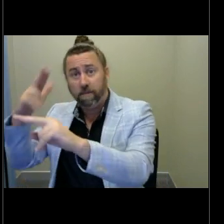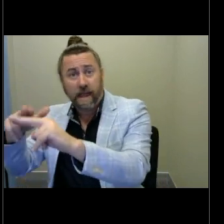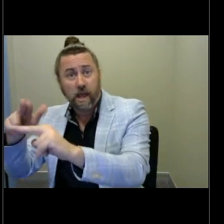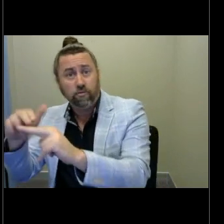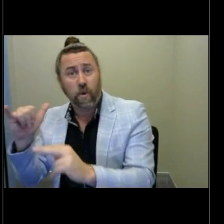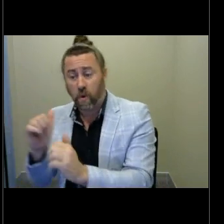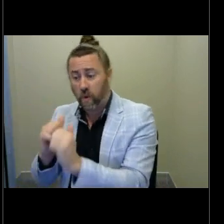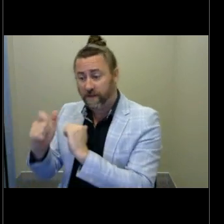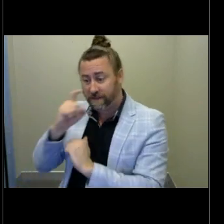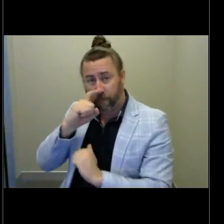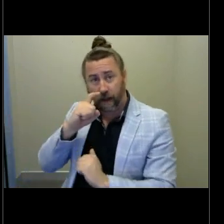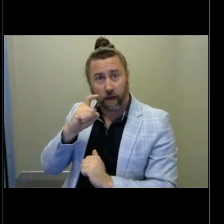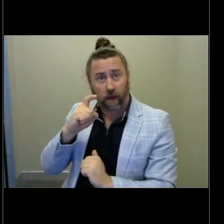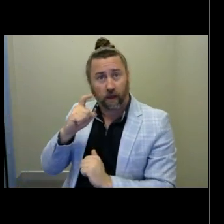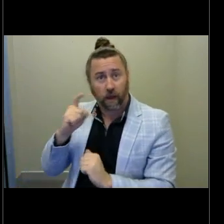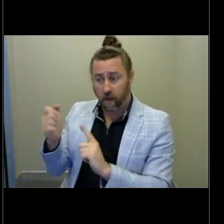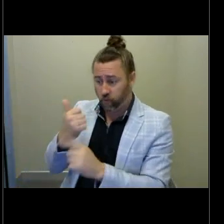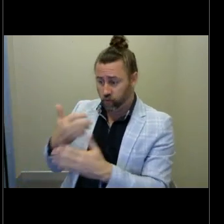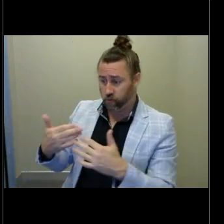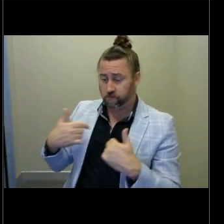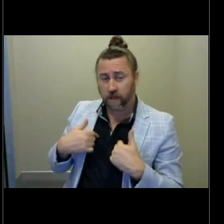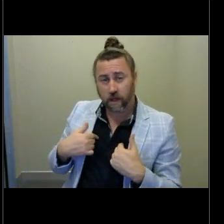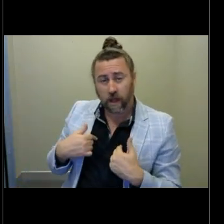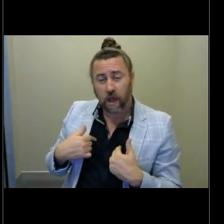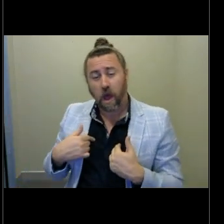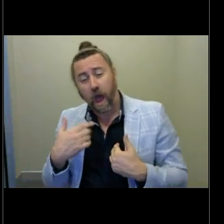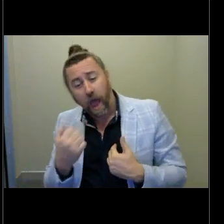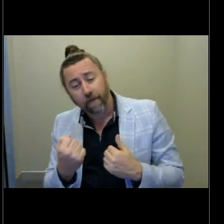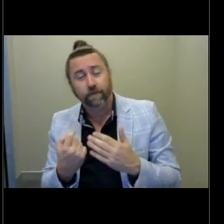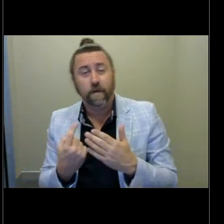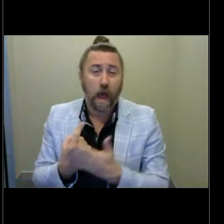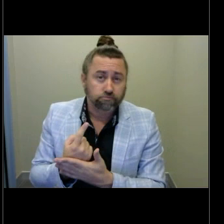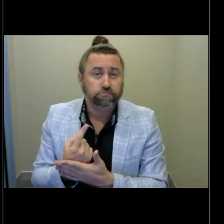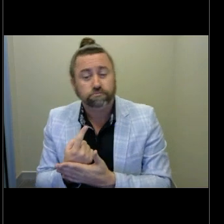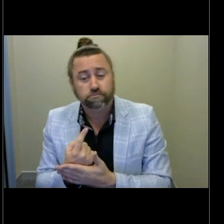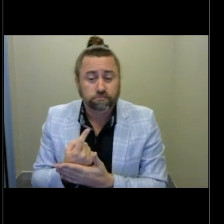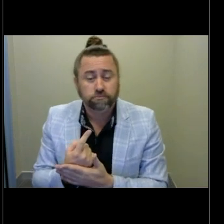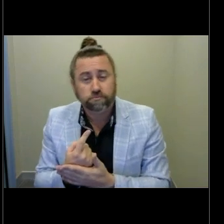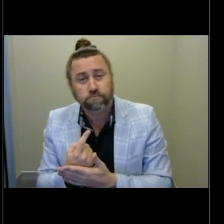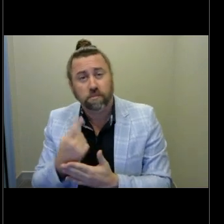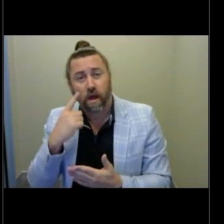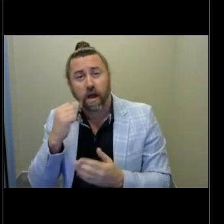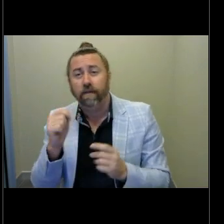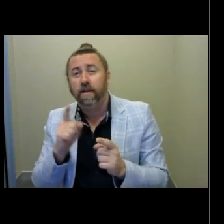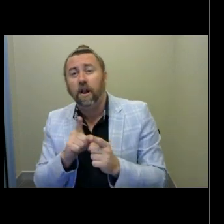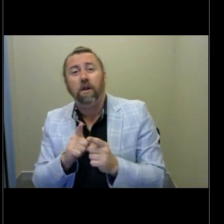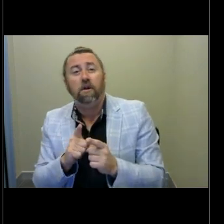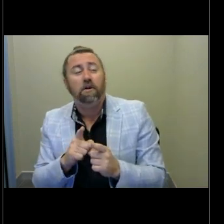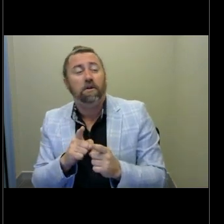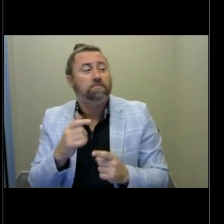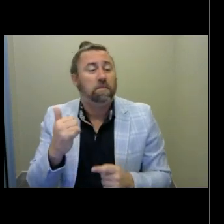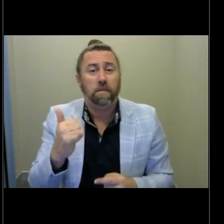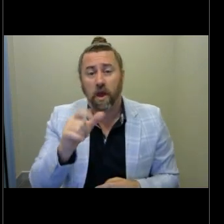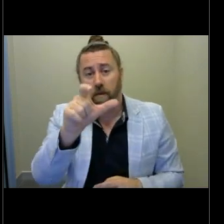sibling. Less commonly but still important are the informal relationships where someone is dependent